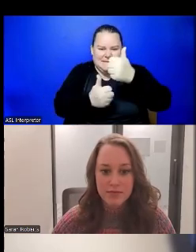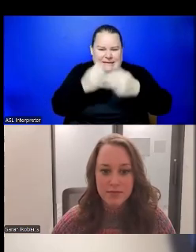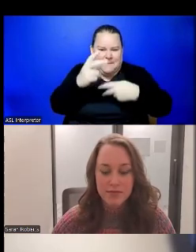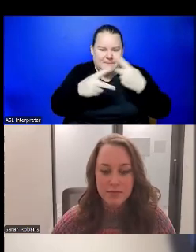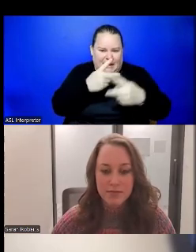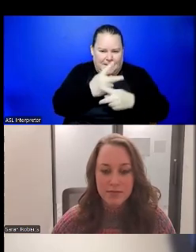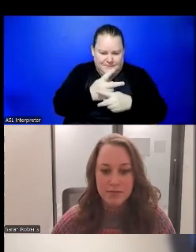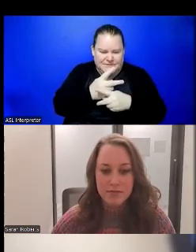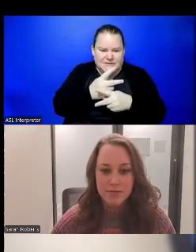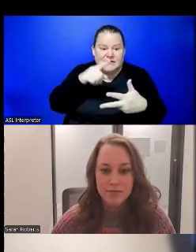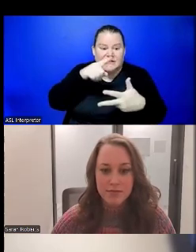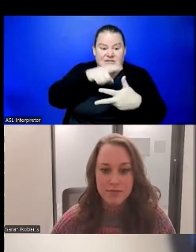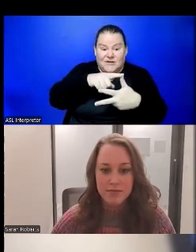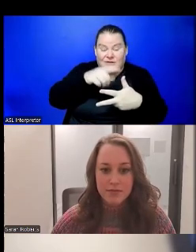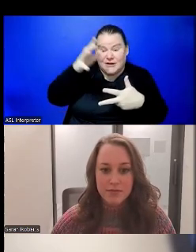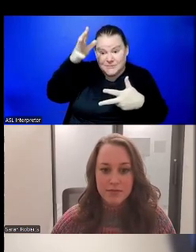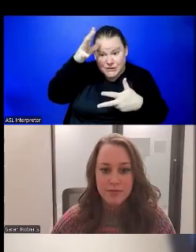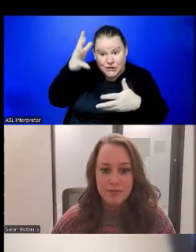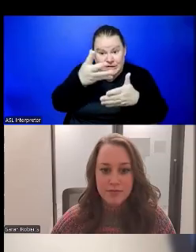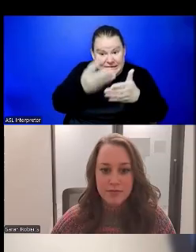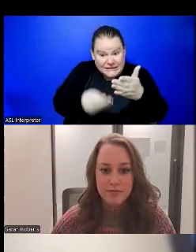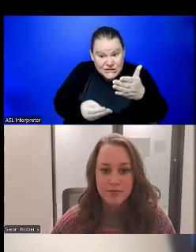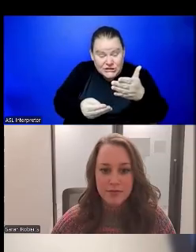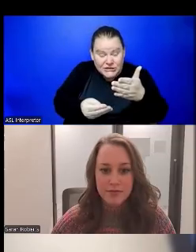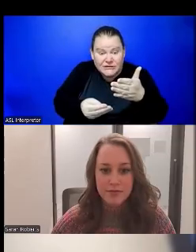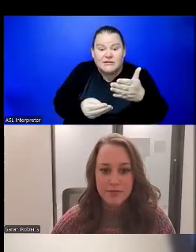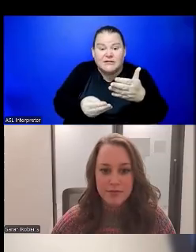So there's paternal deletion, as Dr Clemens mentioned in the case